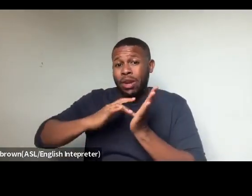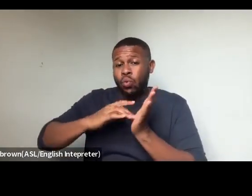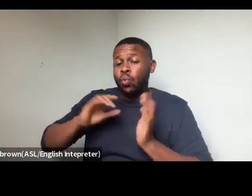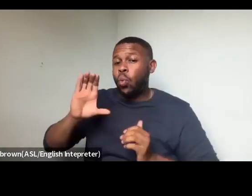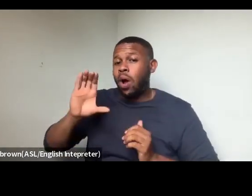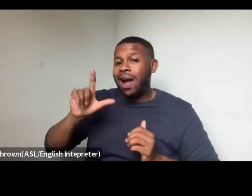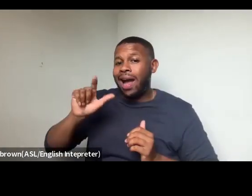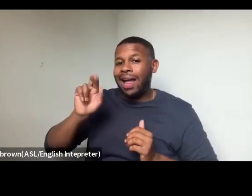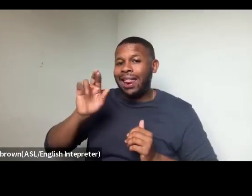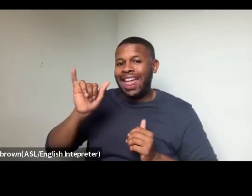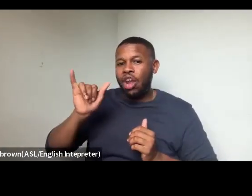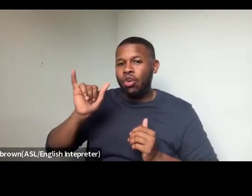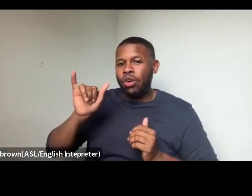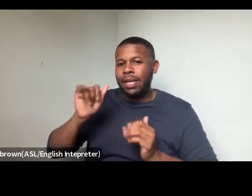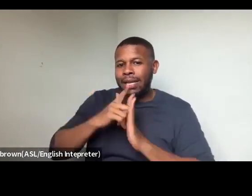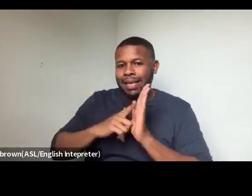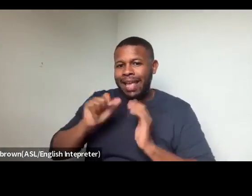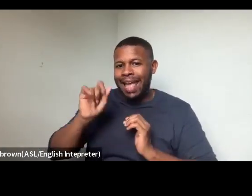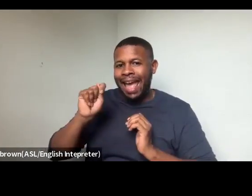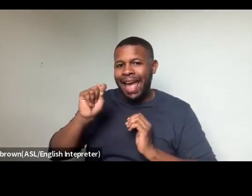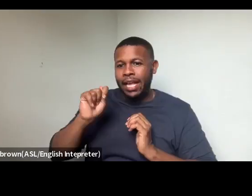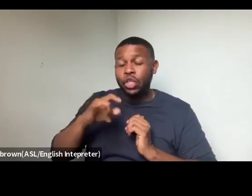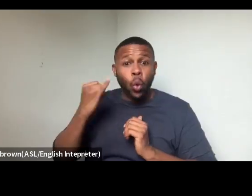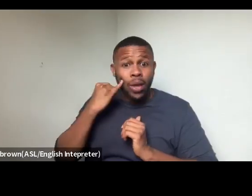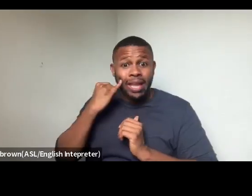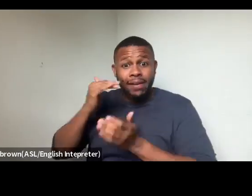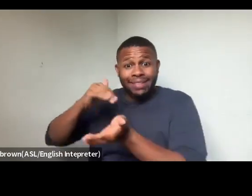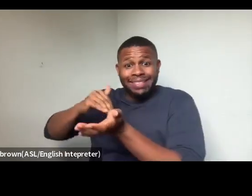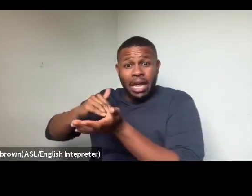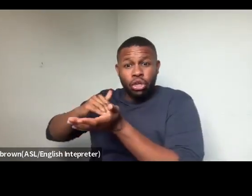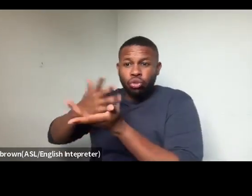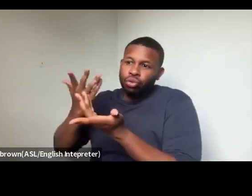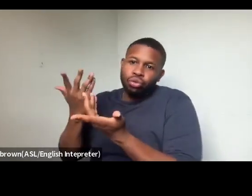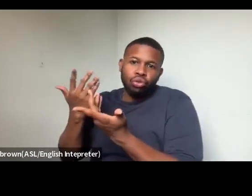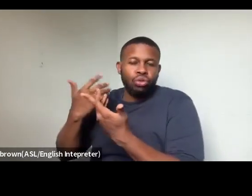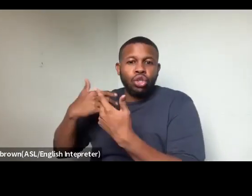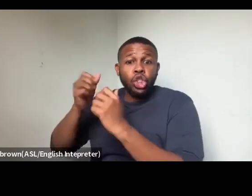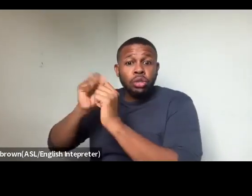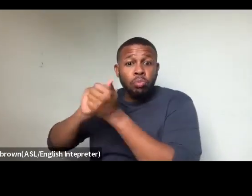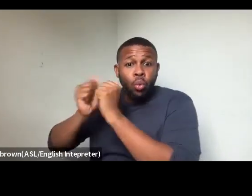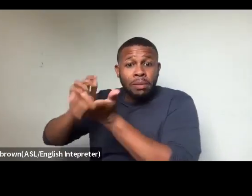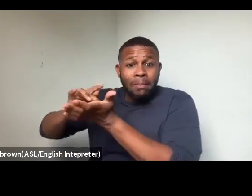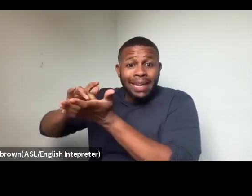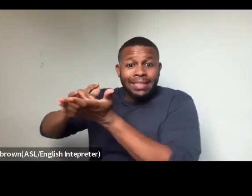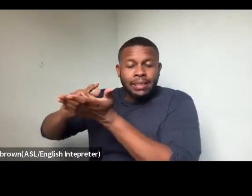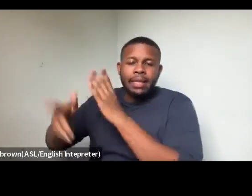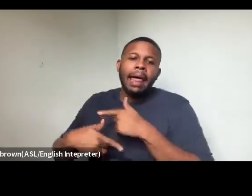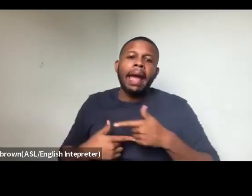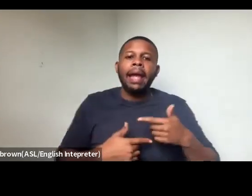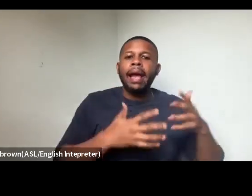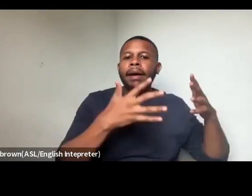provider licensed in any state. So it is essentially licensure reciprocity for the VA.